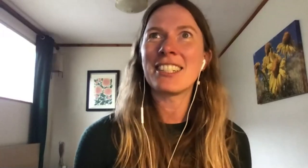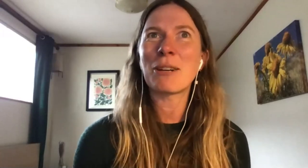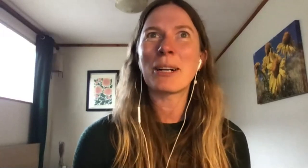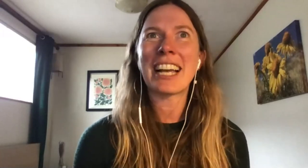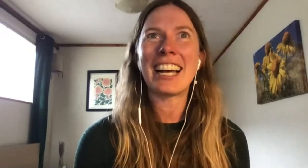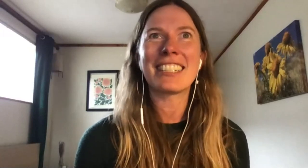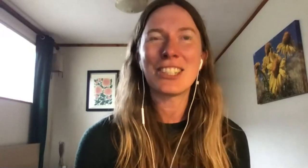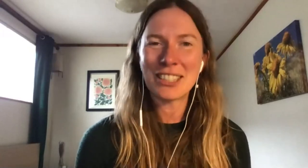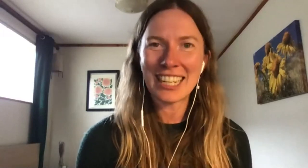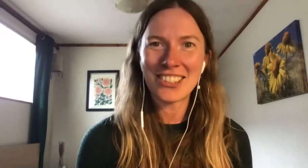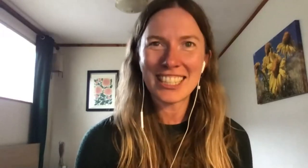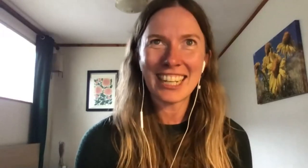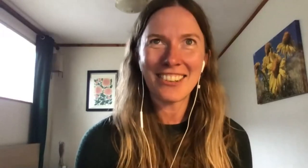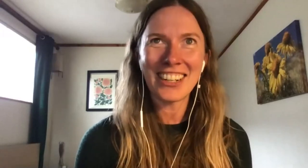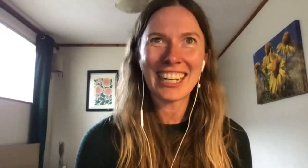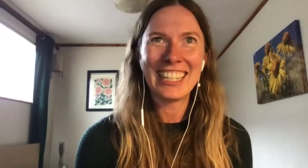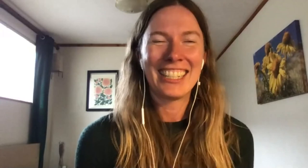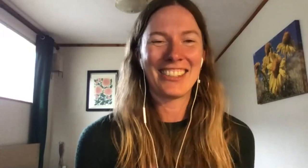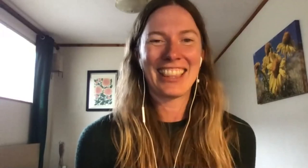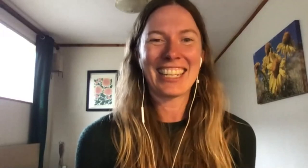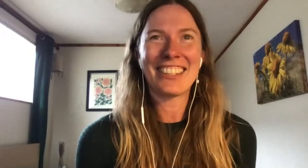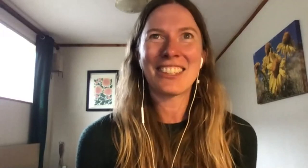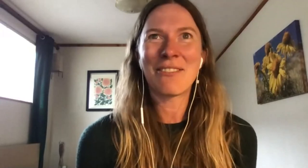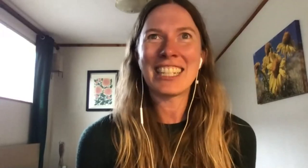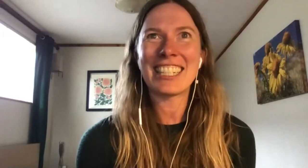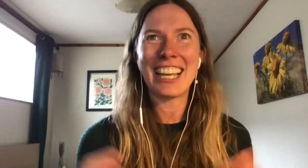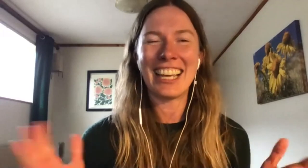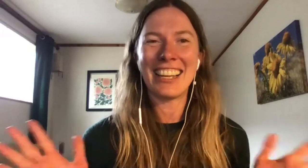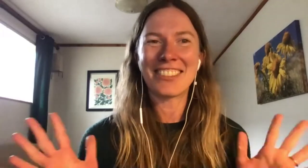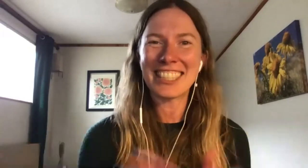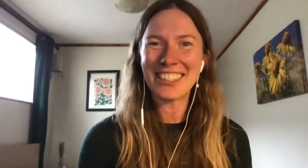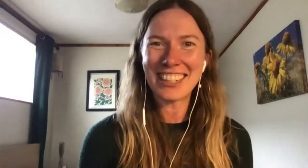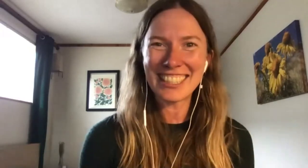to our work at deschuteslandtrust.org. So thank you so much and we'll see you all soon.